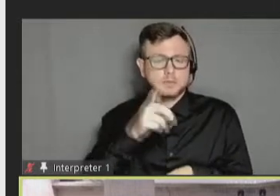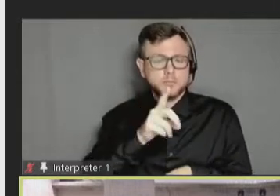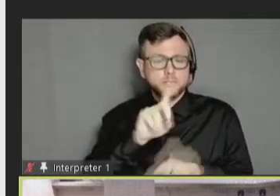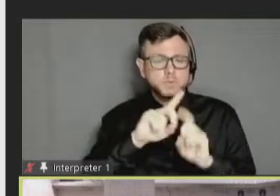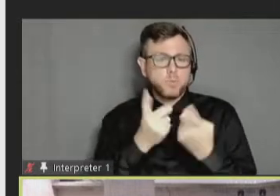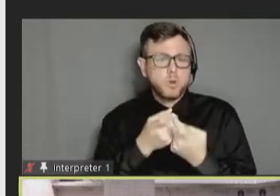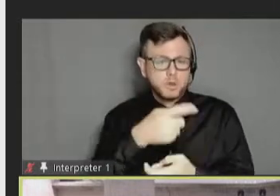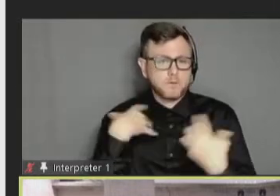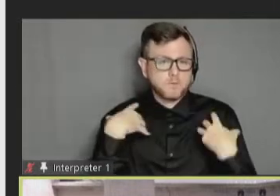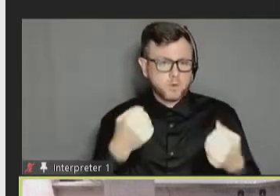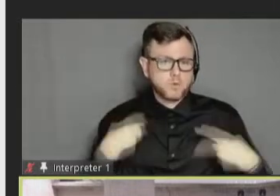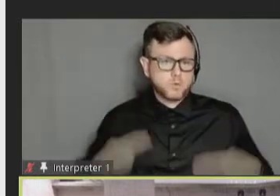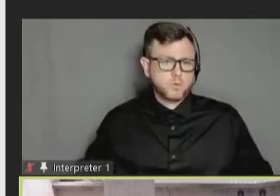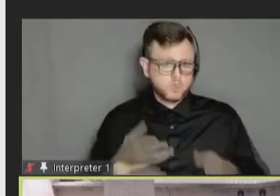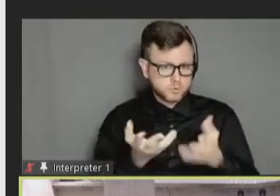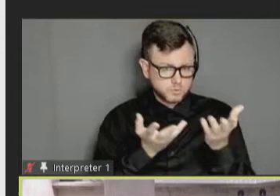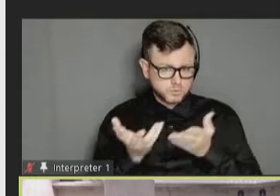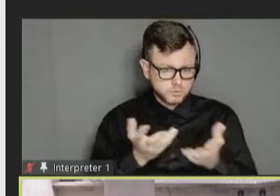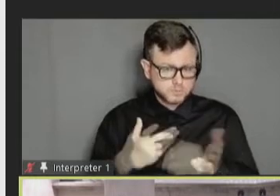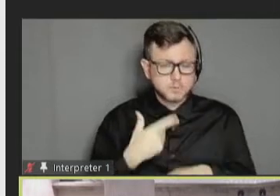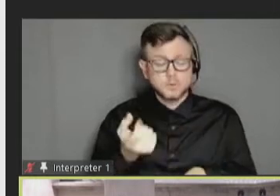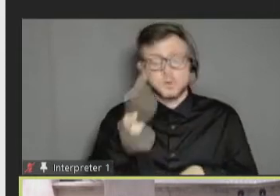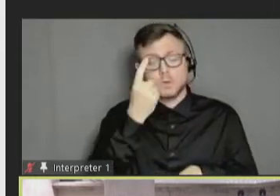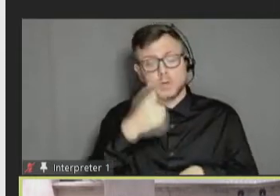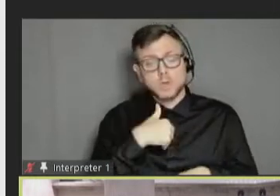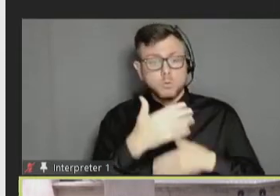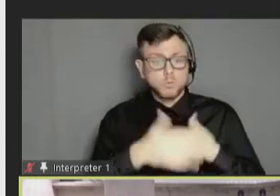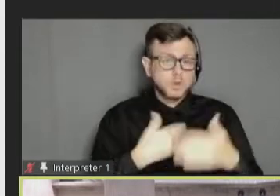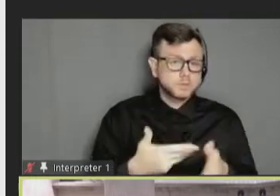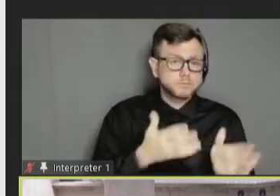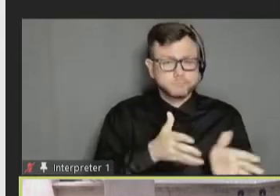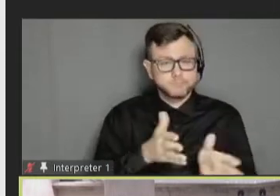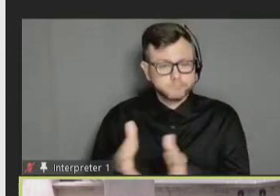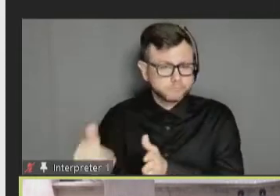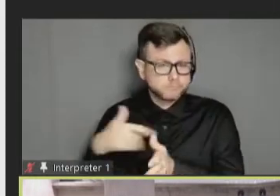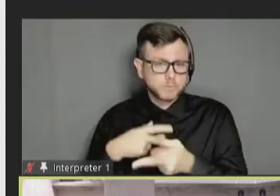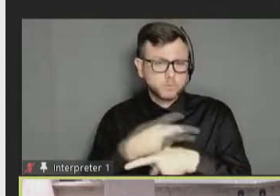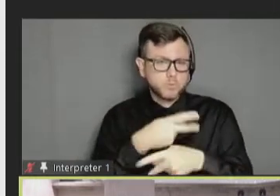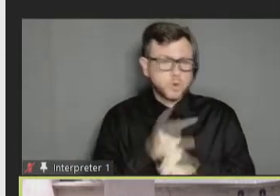Mention of products, processes, services, manufacturers, companies, or trademarks does